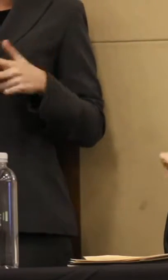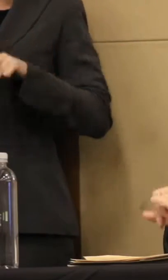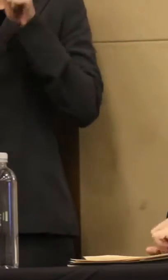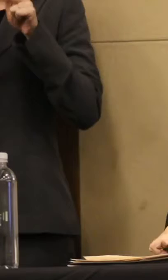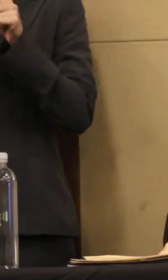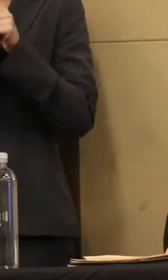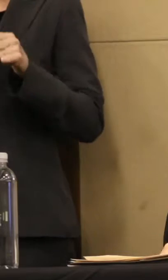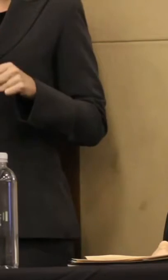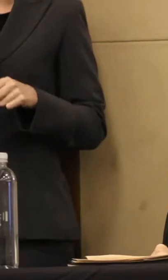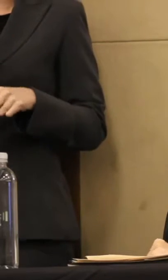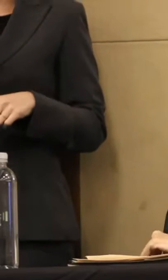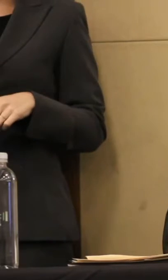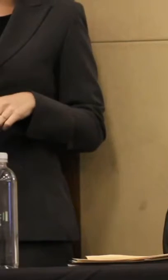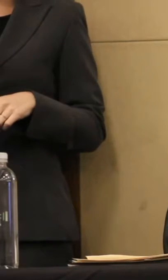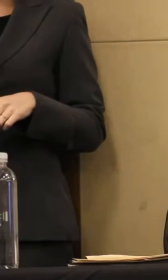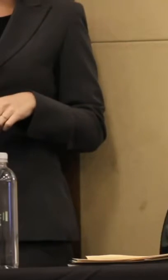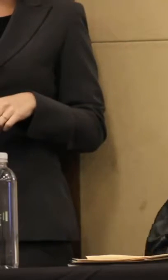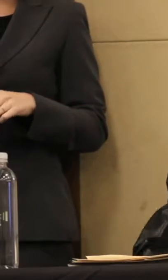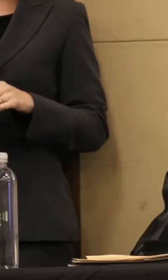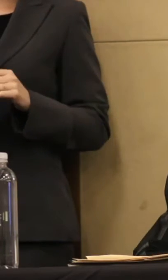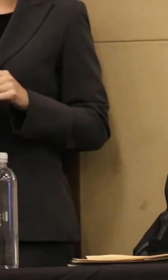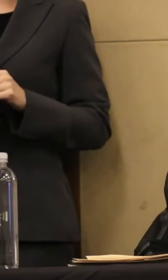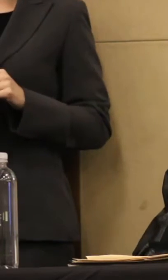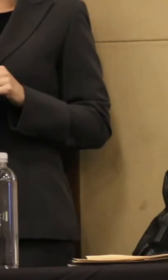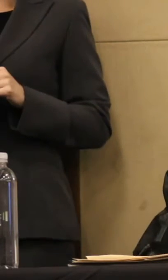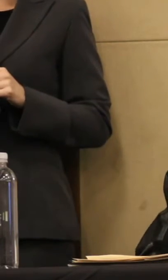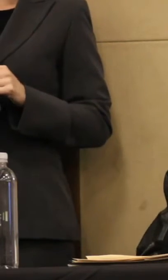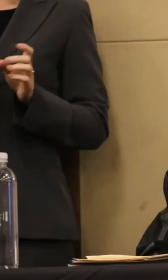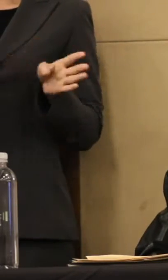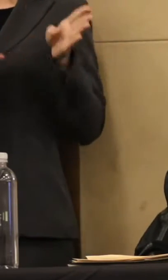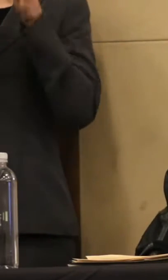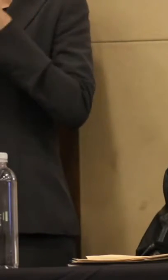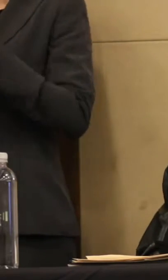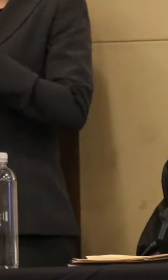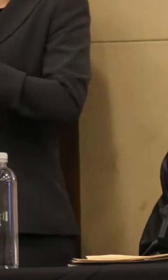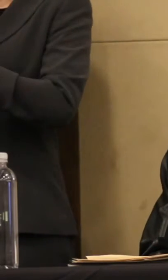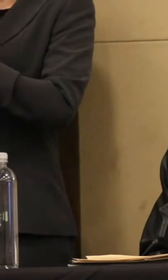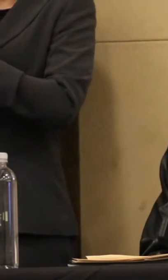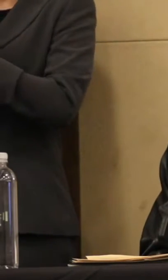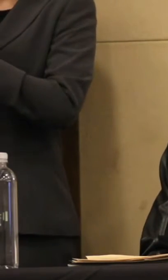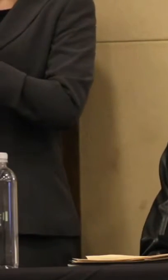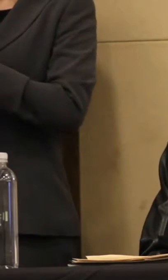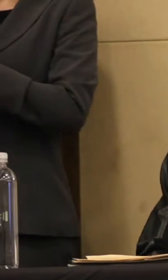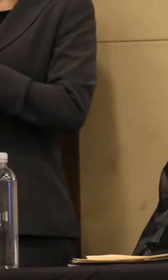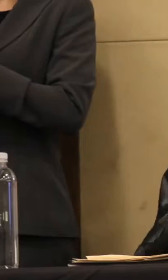We haven't seen quite the benefits in the employment arena.